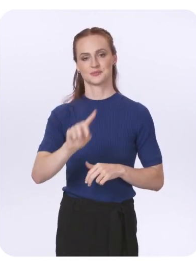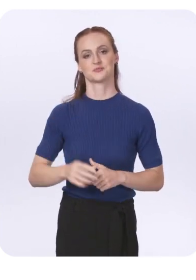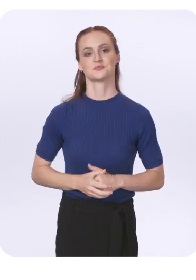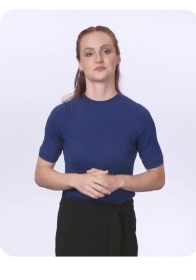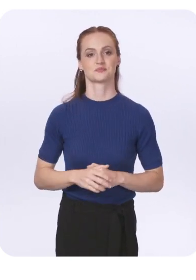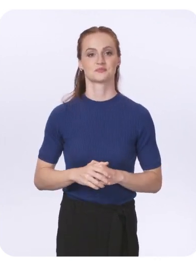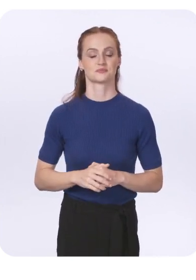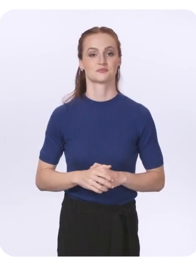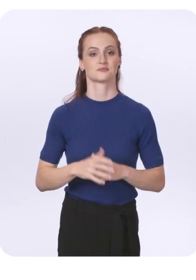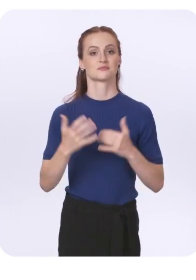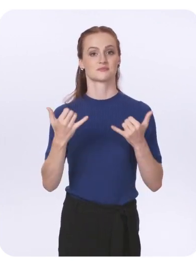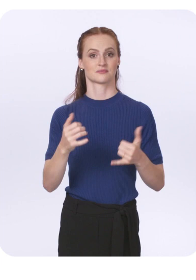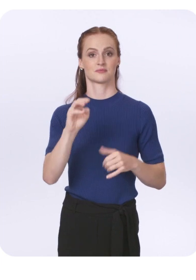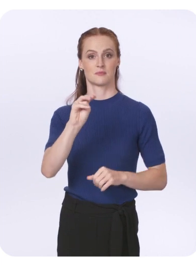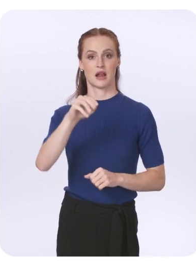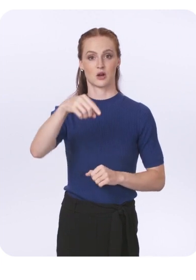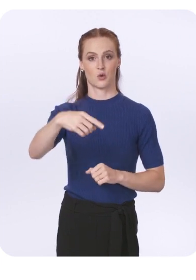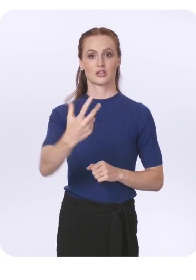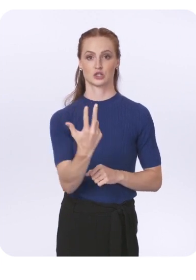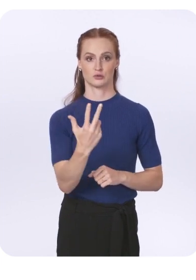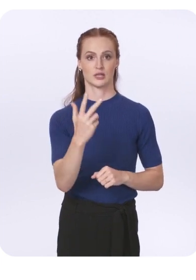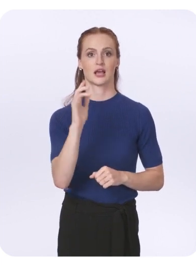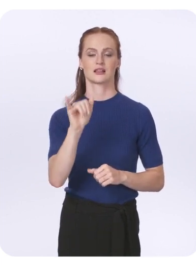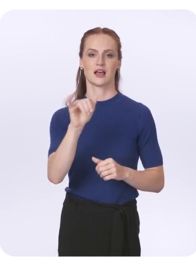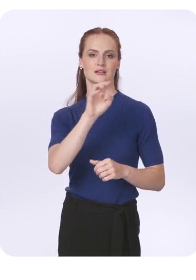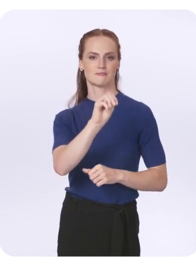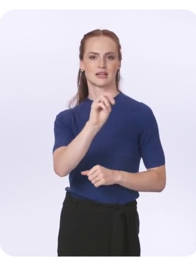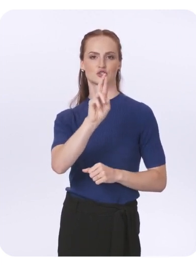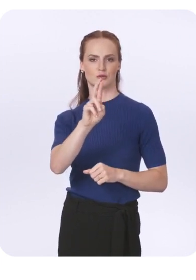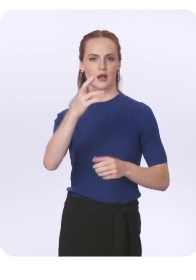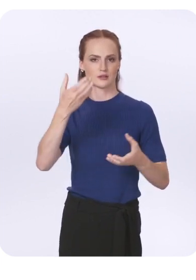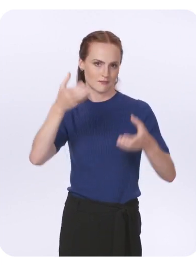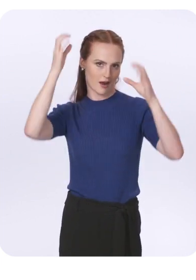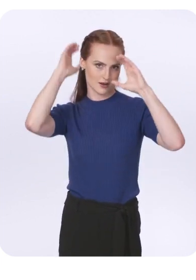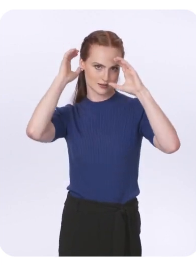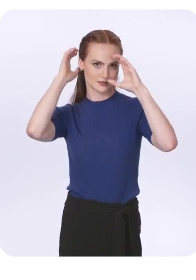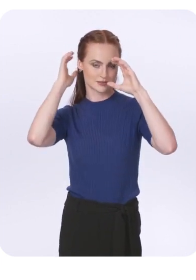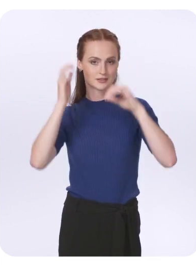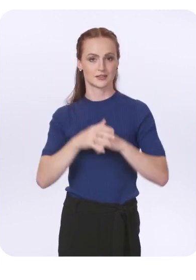Now, above all, the Meta Quest 3 is a mixed reality device.